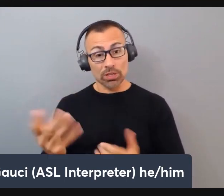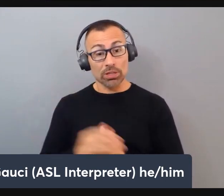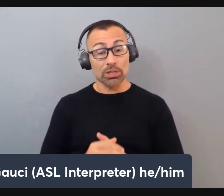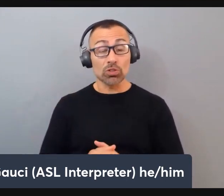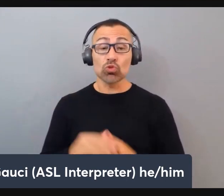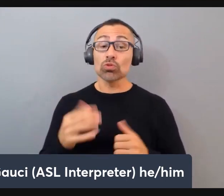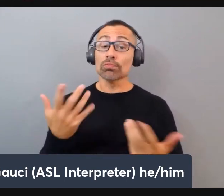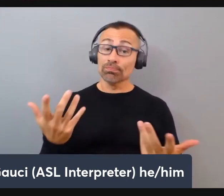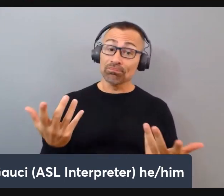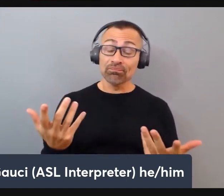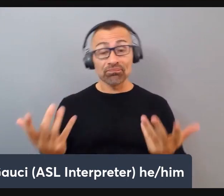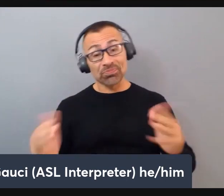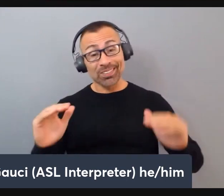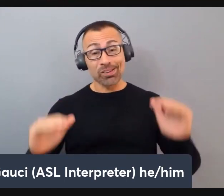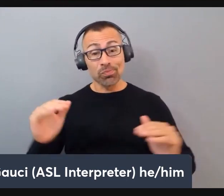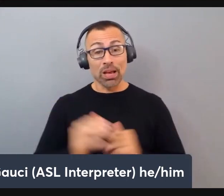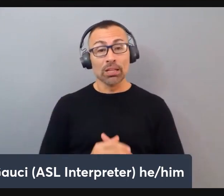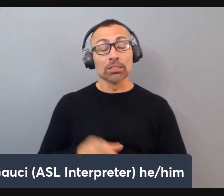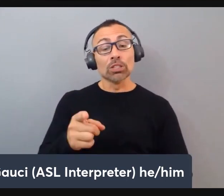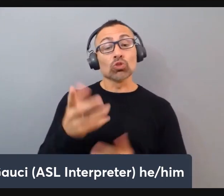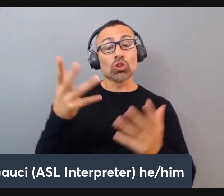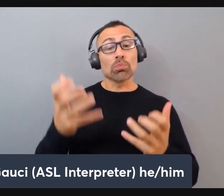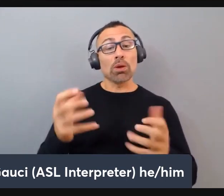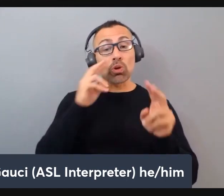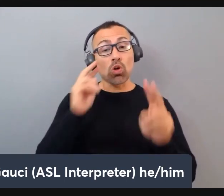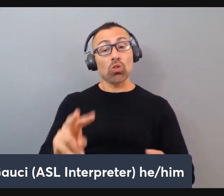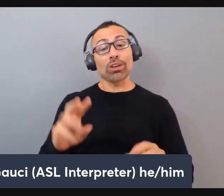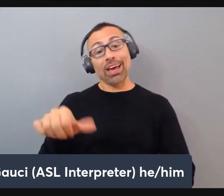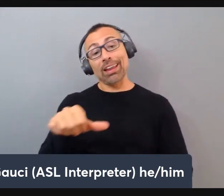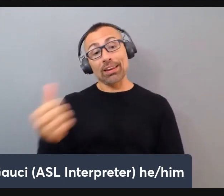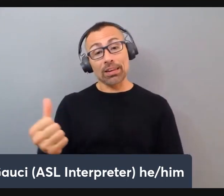at Amazon Elastic container service on EC2. Because then they can take advantage